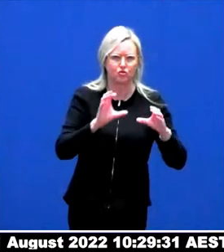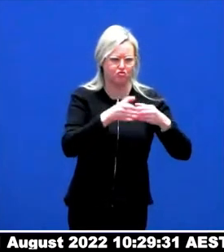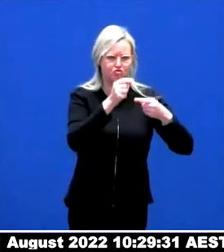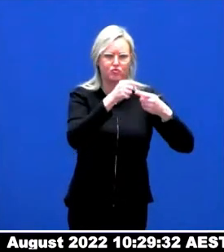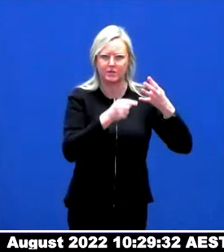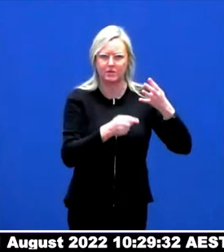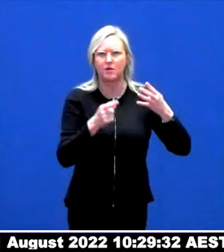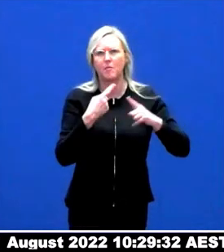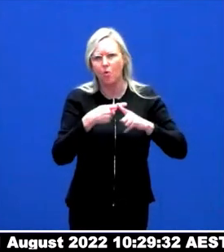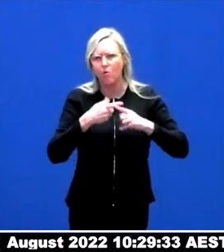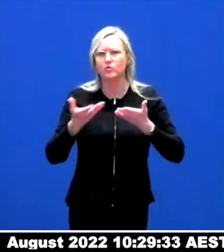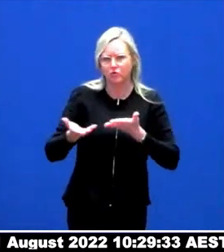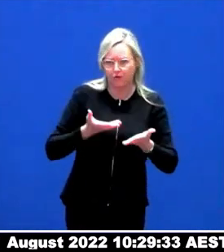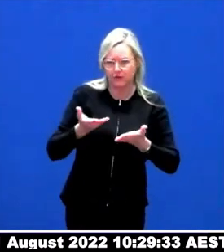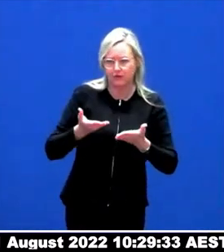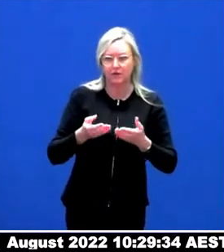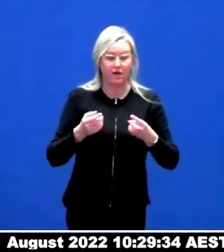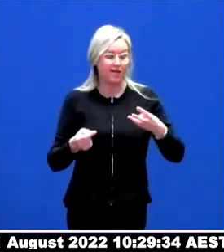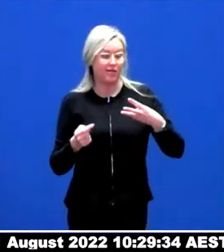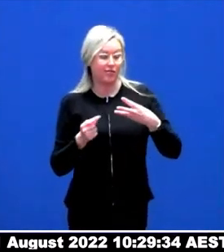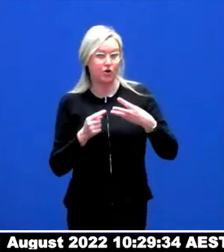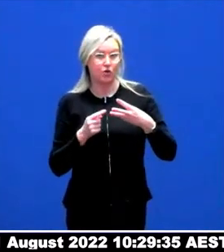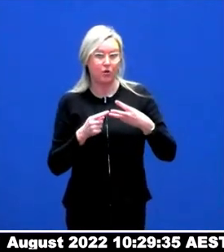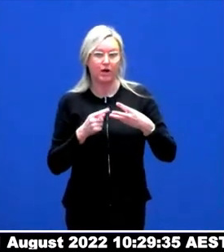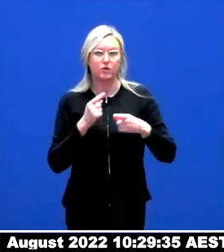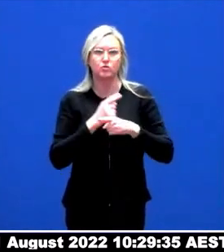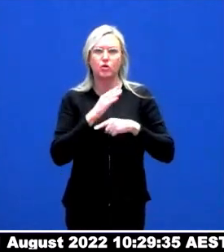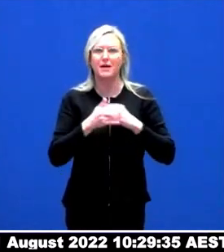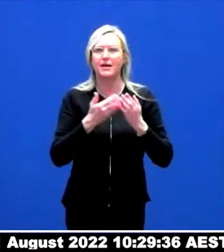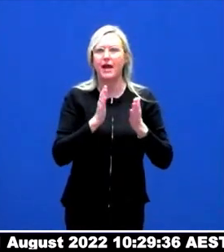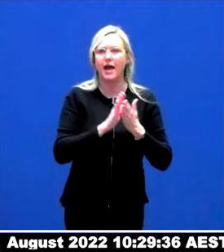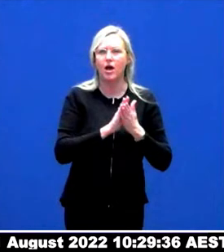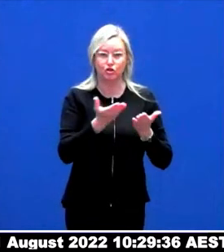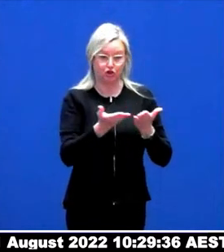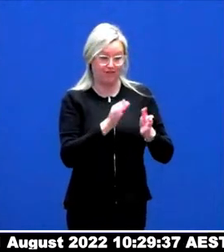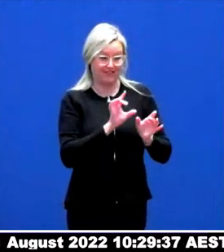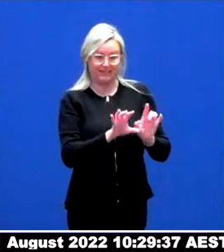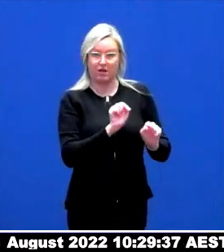And then, thirdly, a commitment to service program and design, and that's said to be